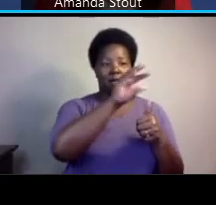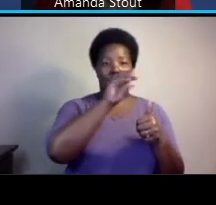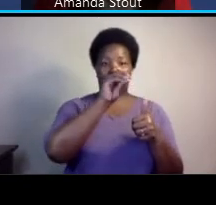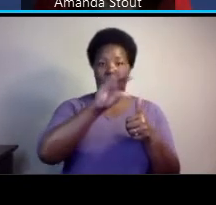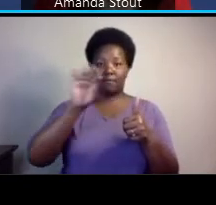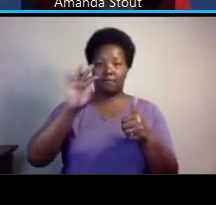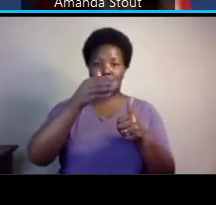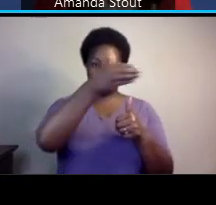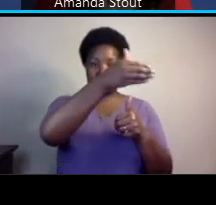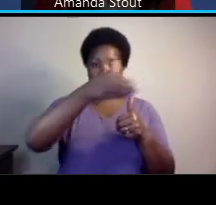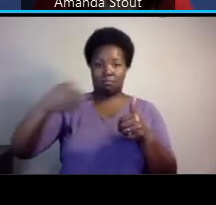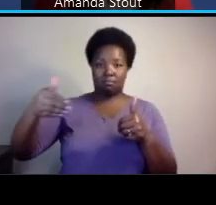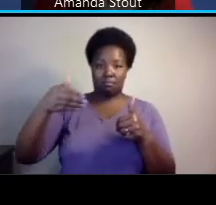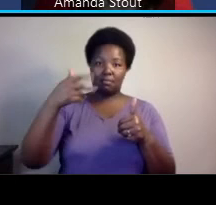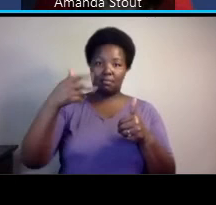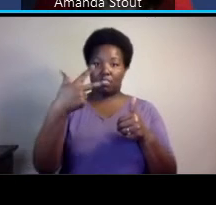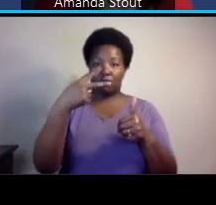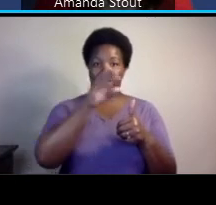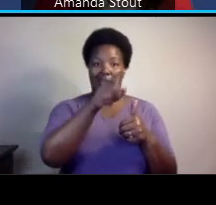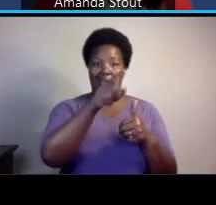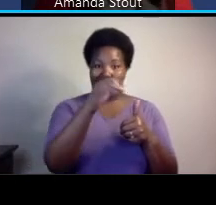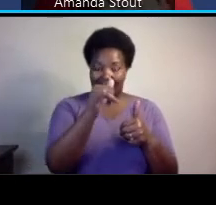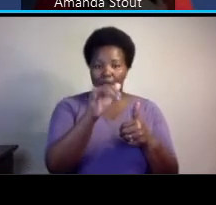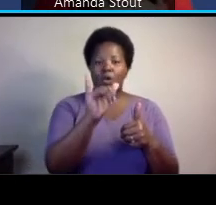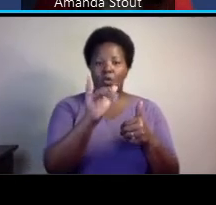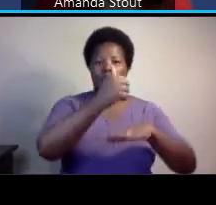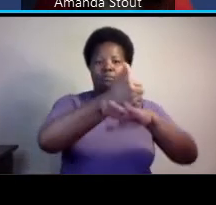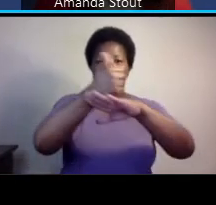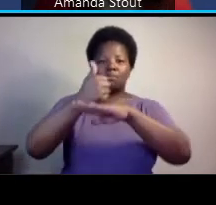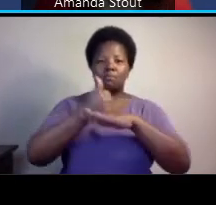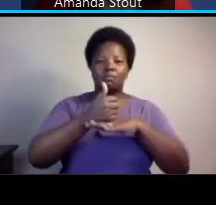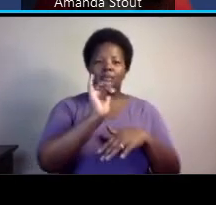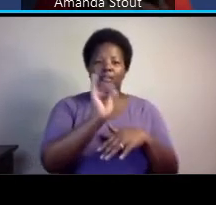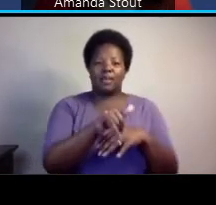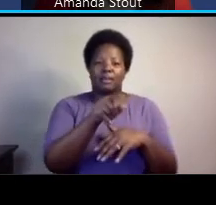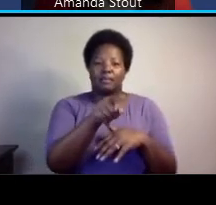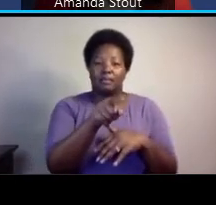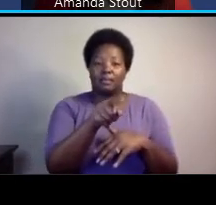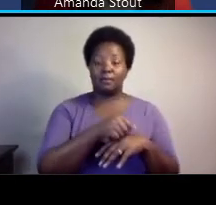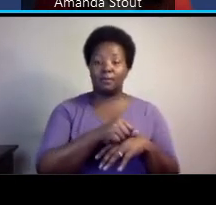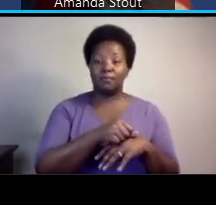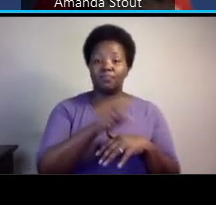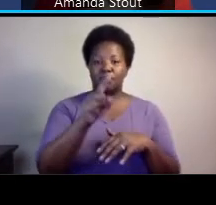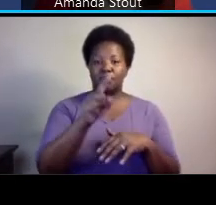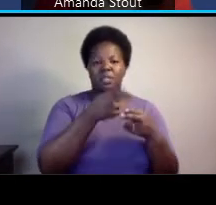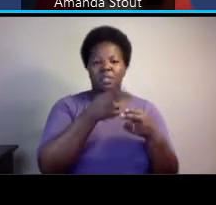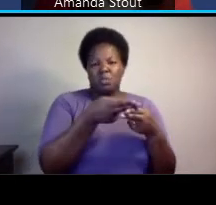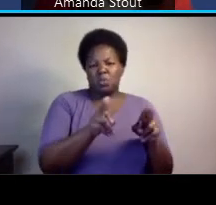burst in florida and p street in florida so those shorter cycles should reduce some of the delays